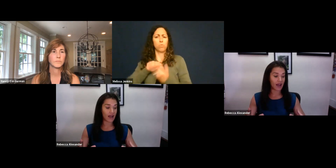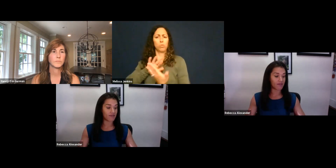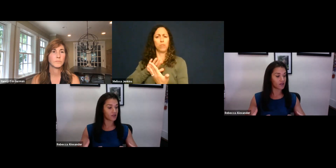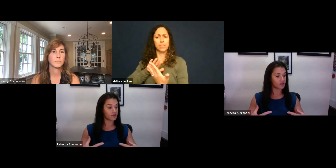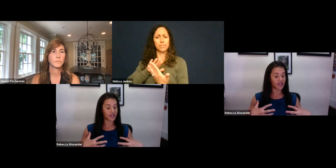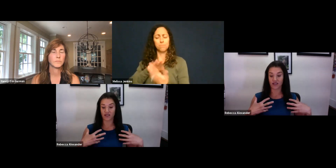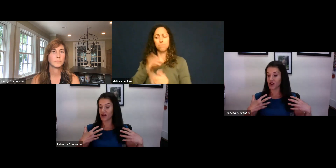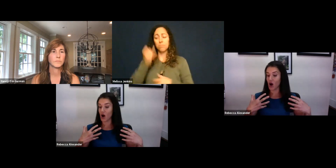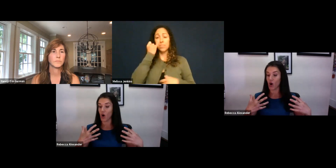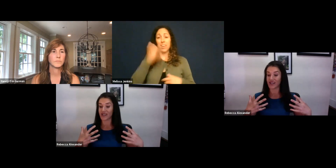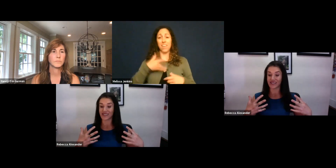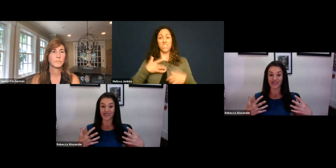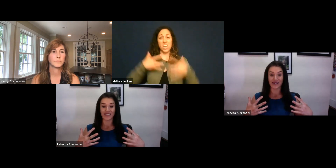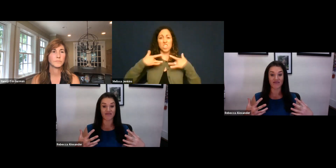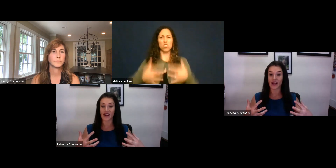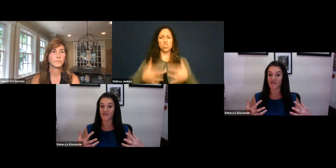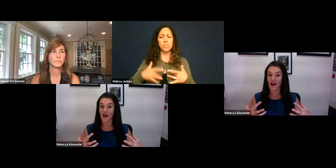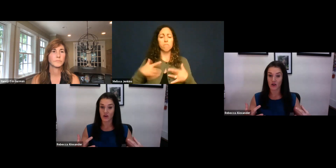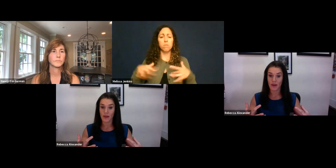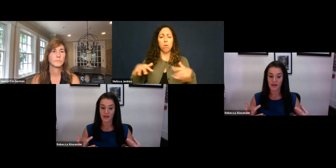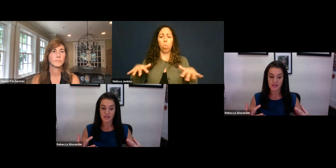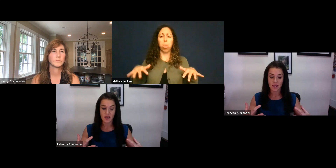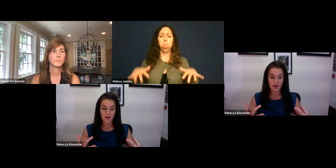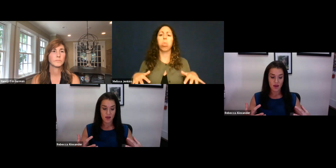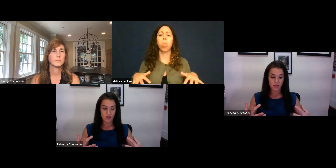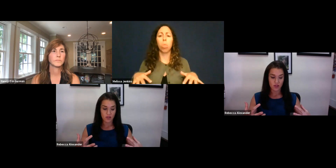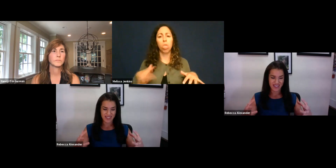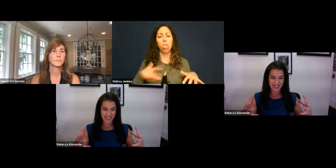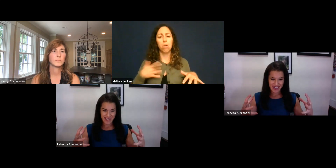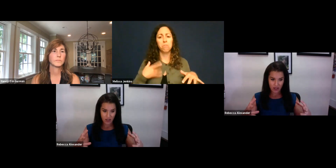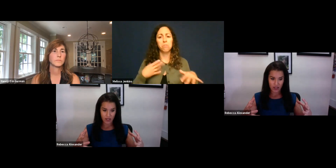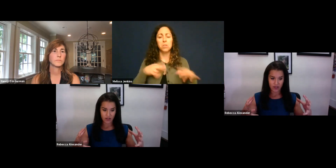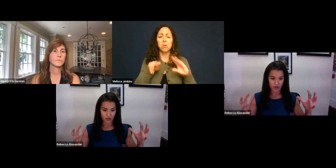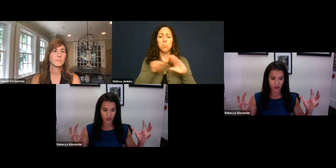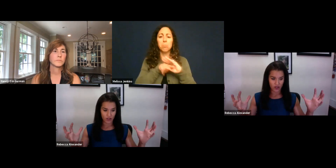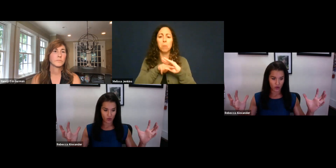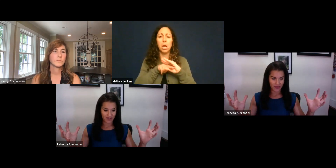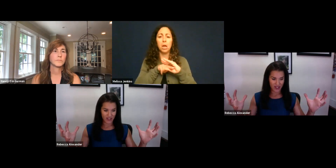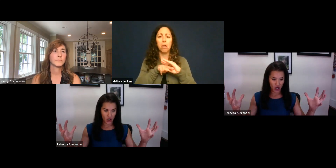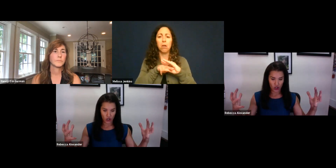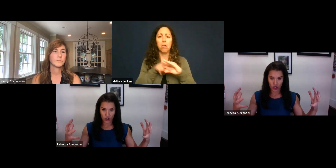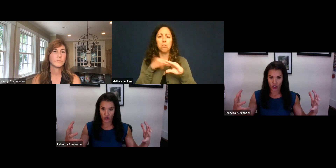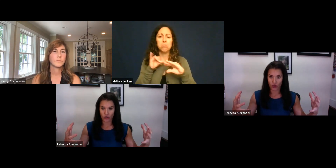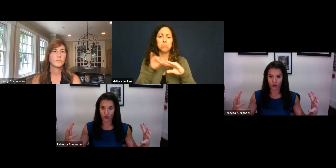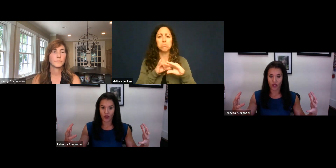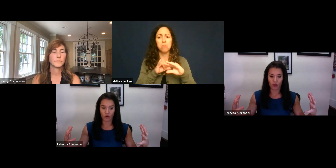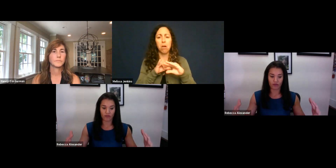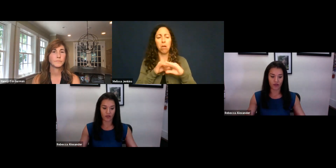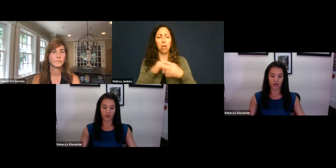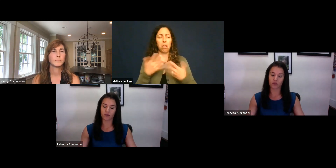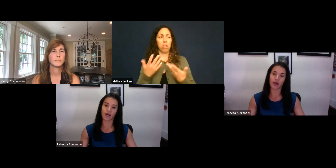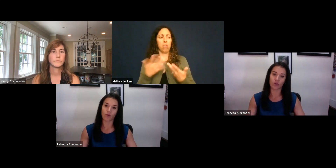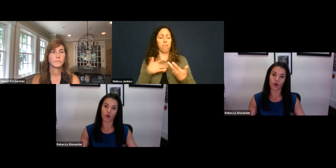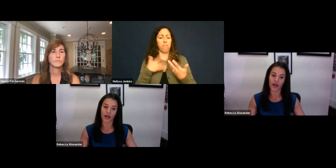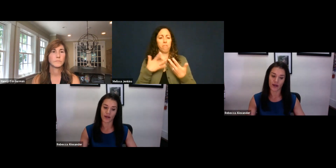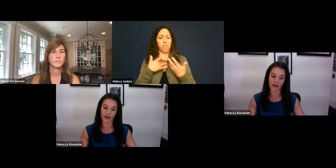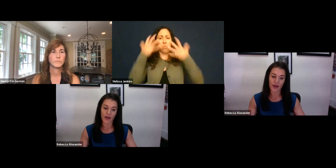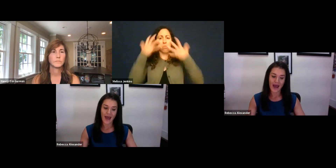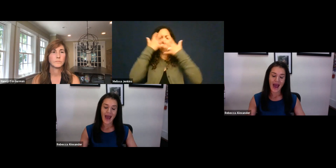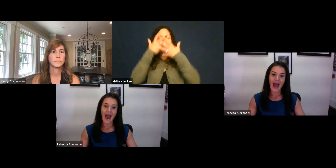I feel a sense of not wanting to leave my environment. There's a stuckness, there's a sort of this dark cocoon that we feel like we're in.